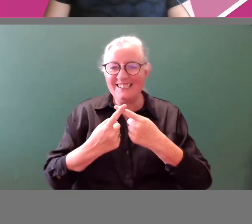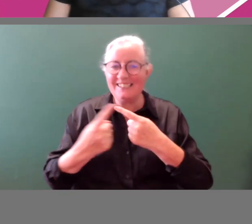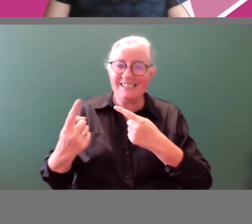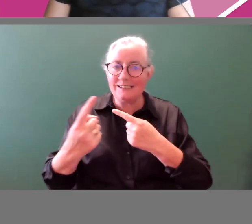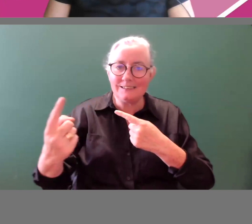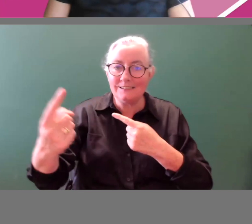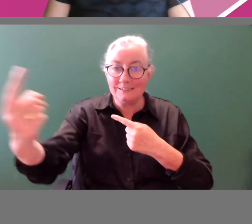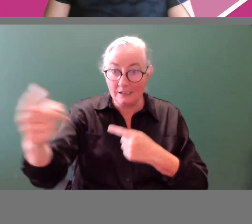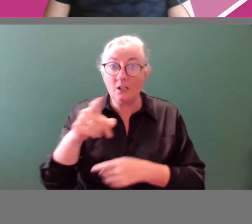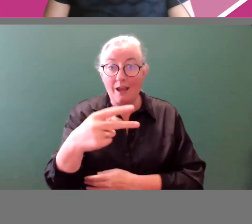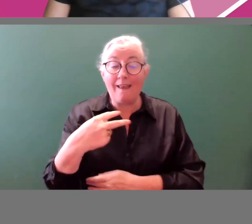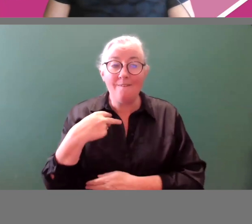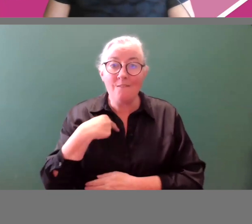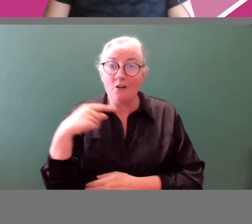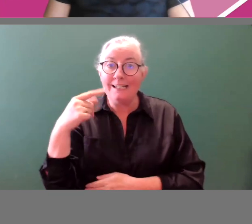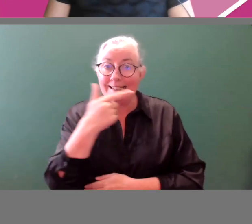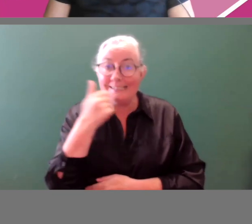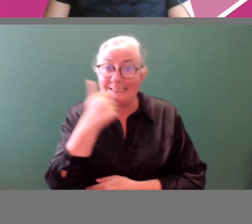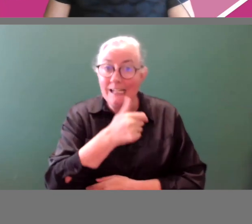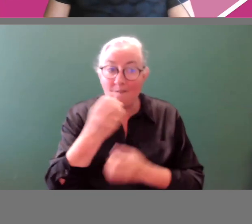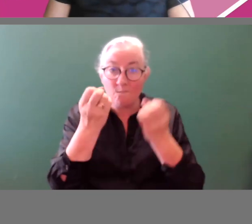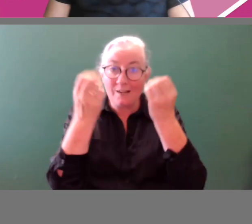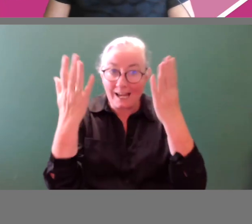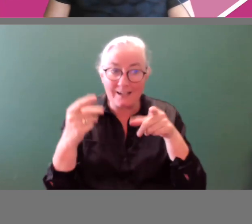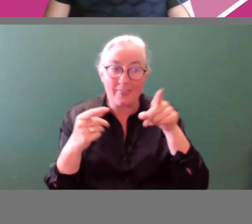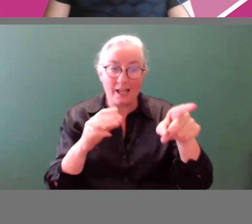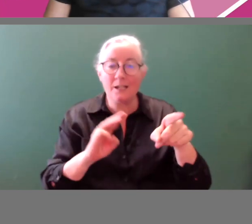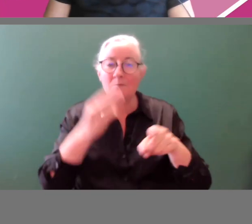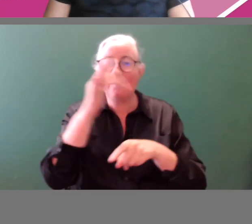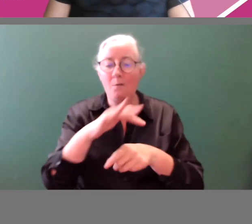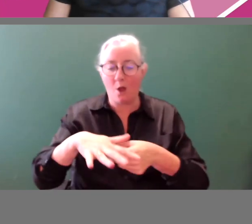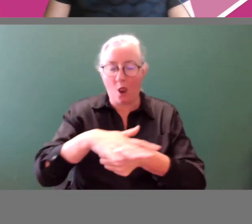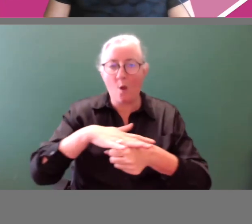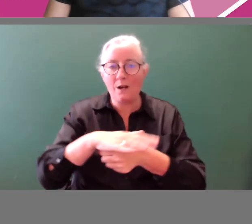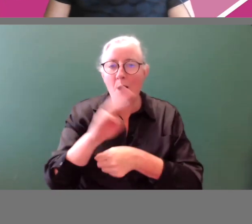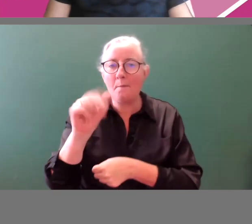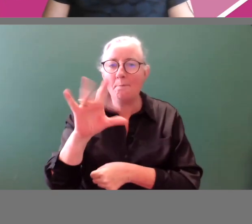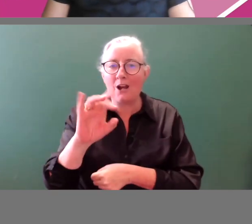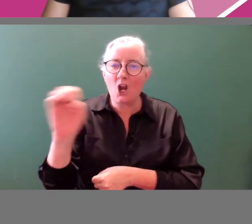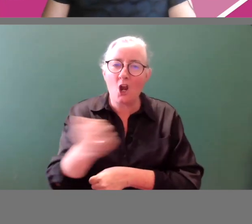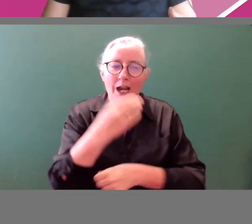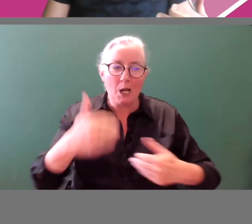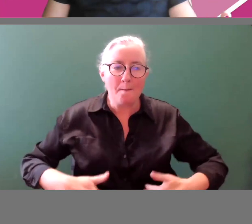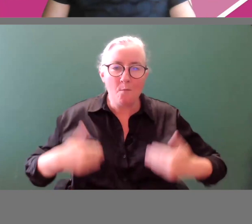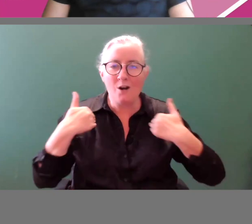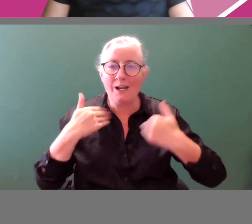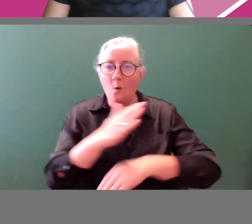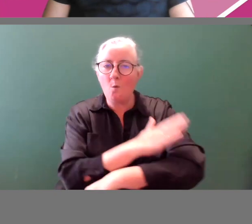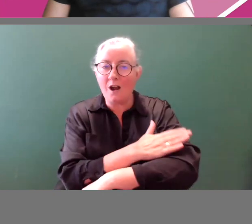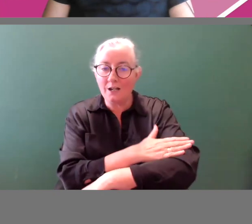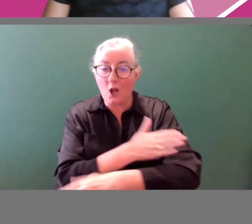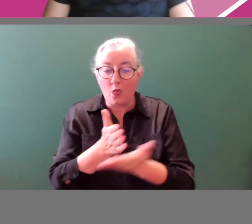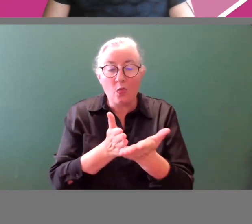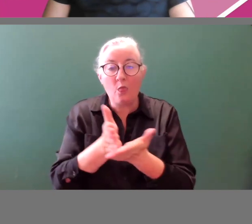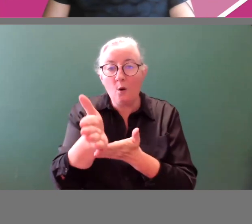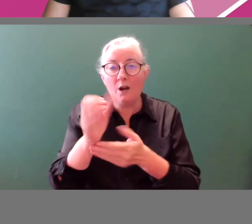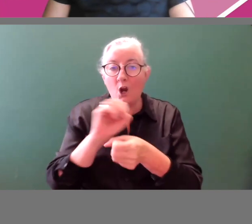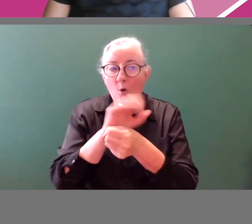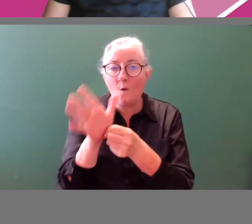easy to forget about. This is an image of my local park, and during COVID our local authority